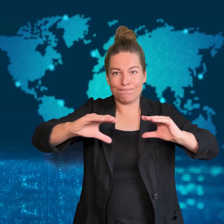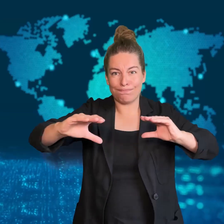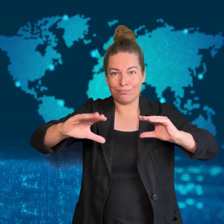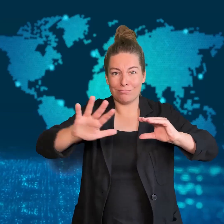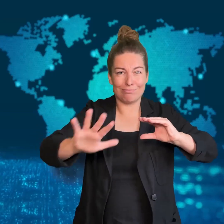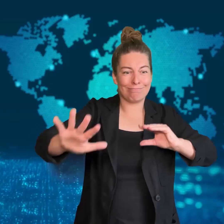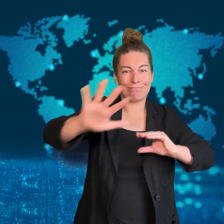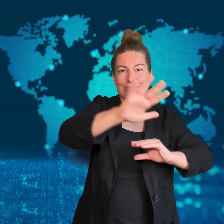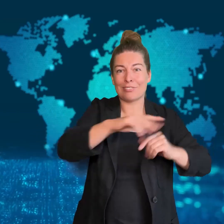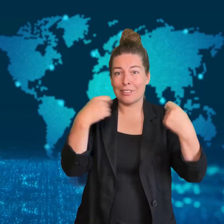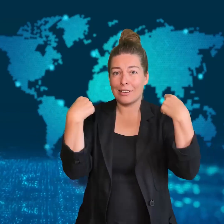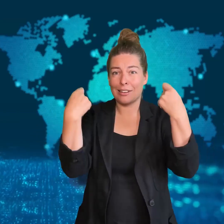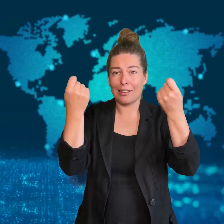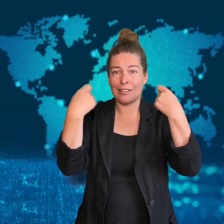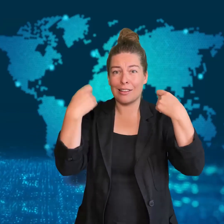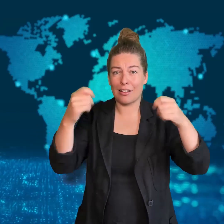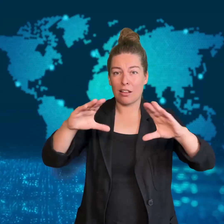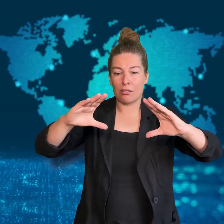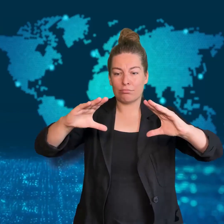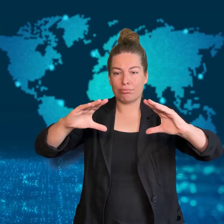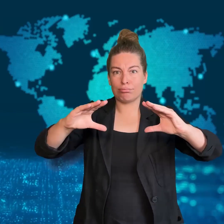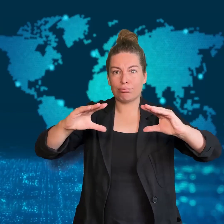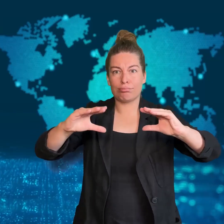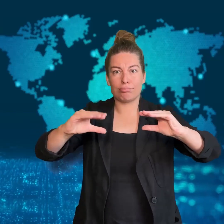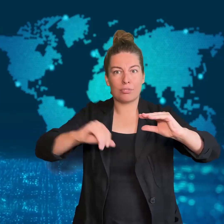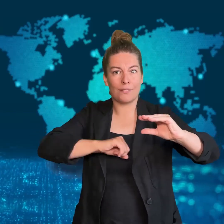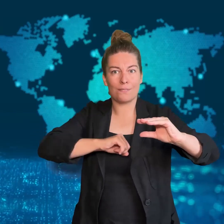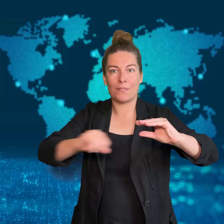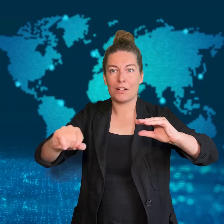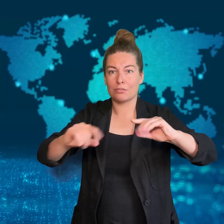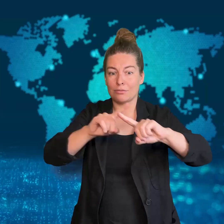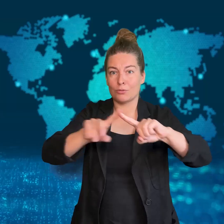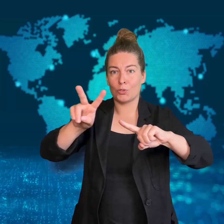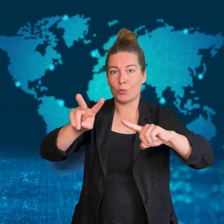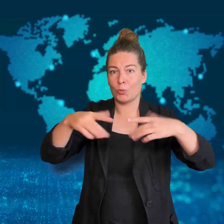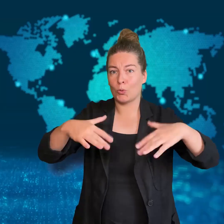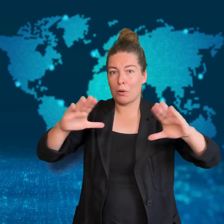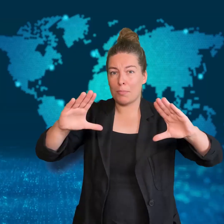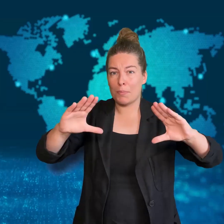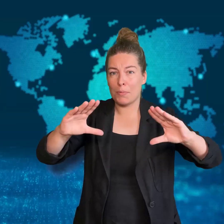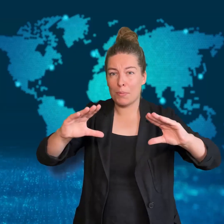The ice sheet around Greenland has been melting twice as fast as